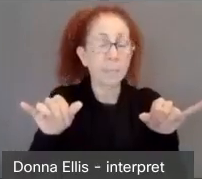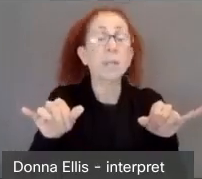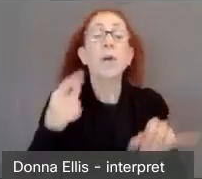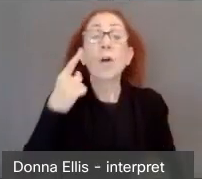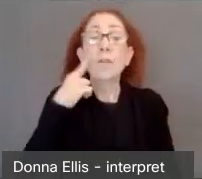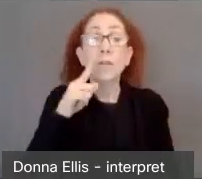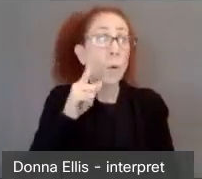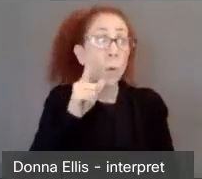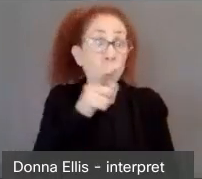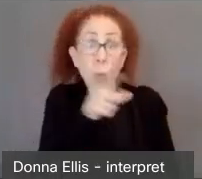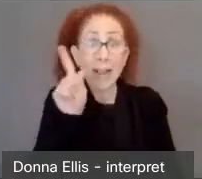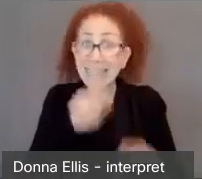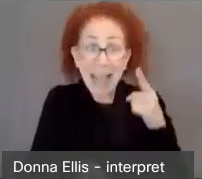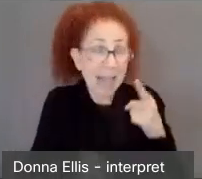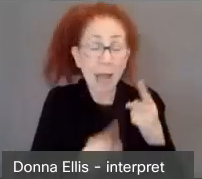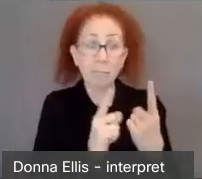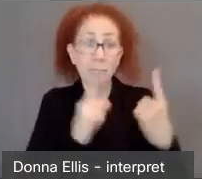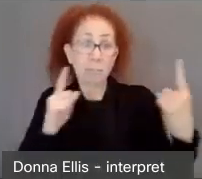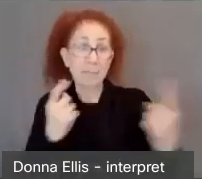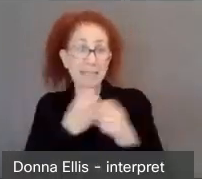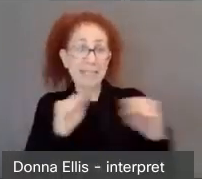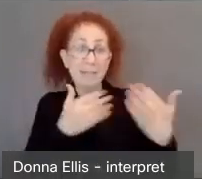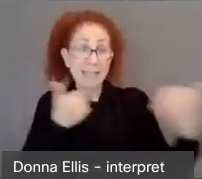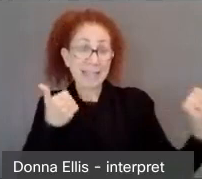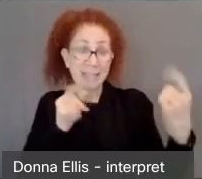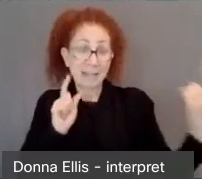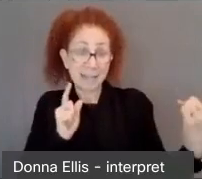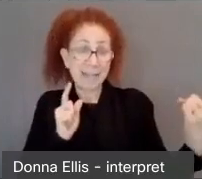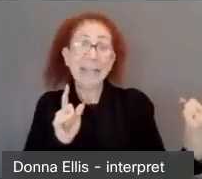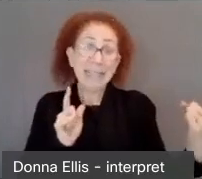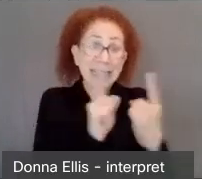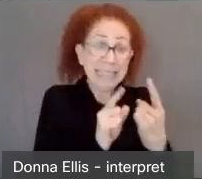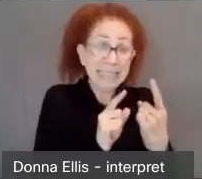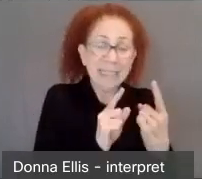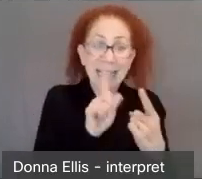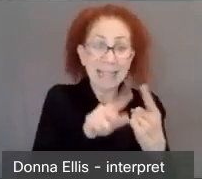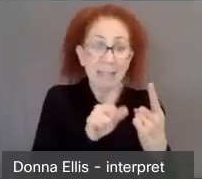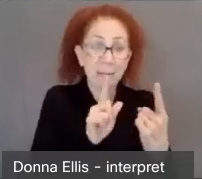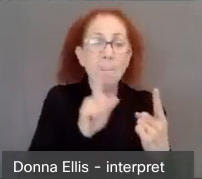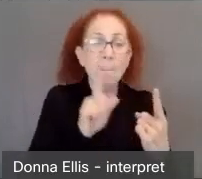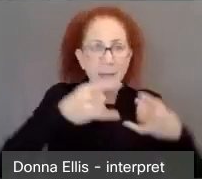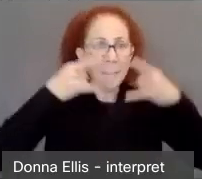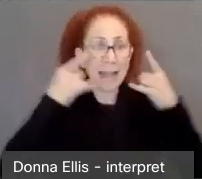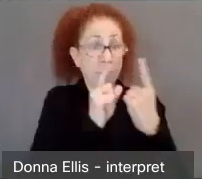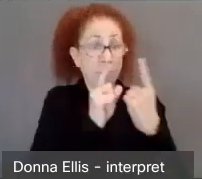maintain sustained physical distance of at least six feet from persons outside of their household,